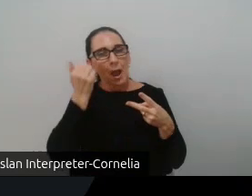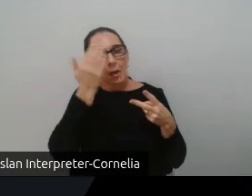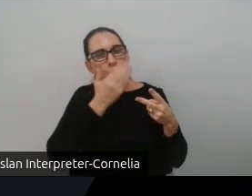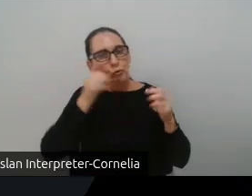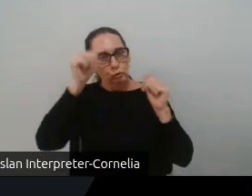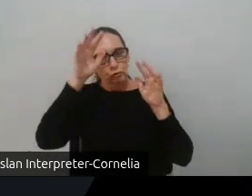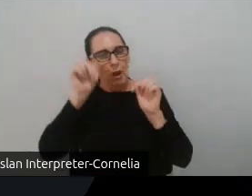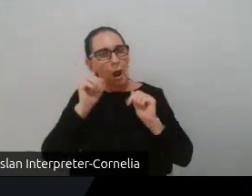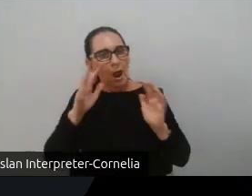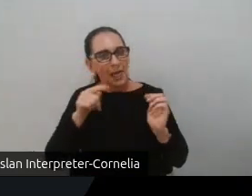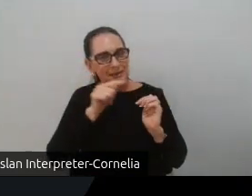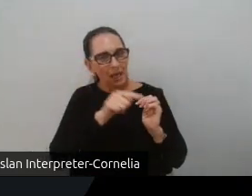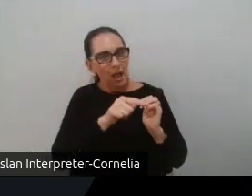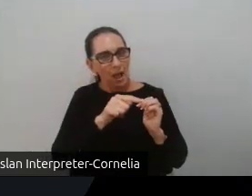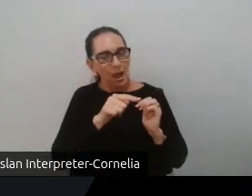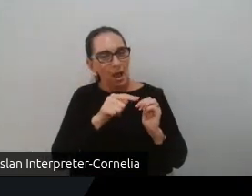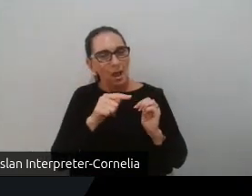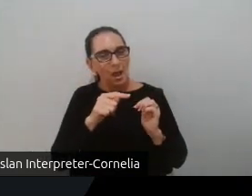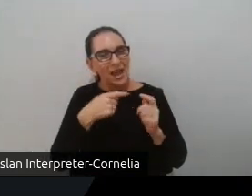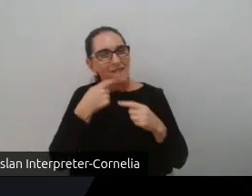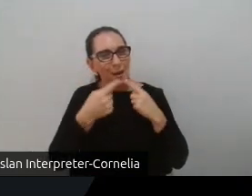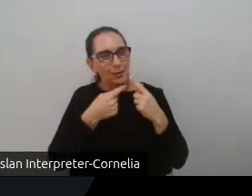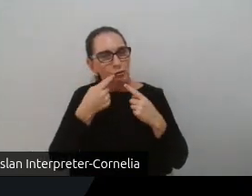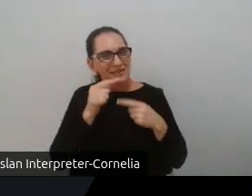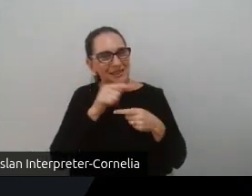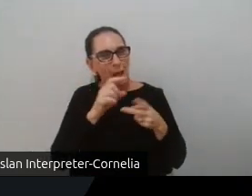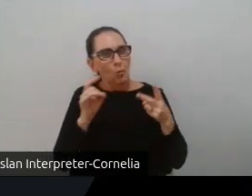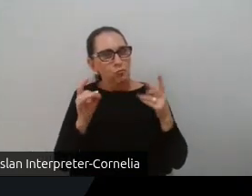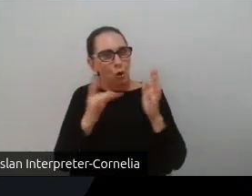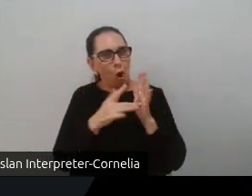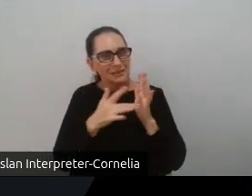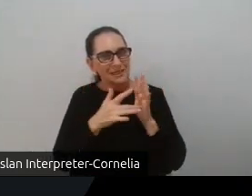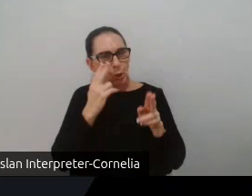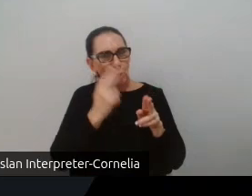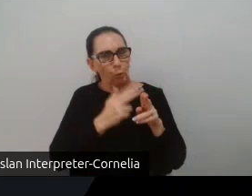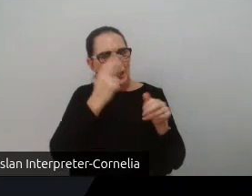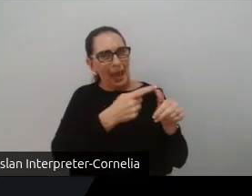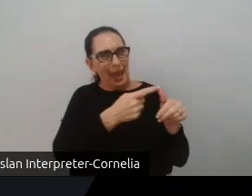this is a priority phone line. Um these calls are answered quickly in our call queue. So, if you do